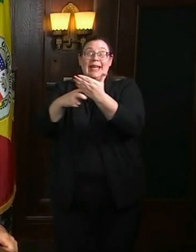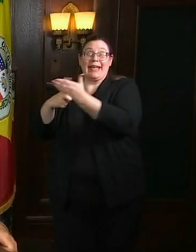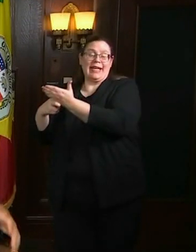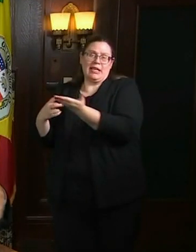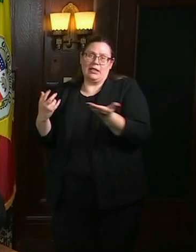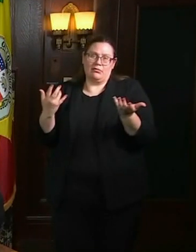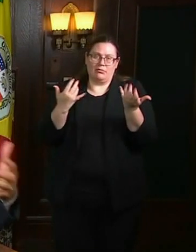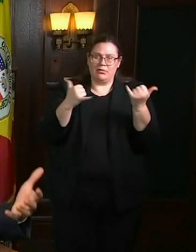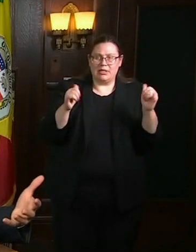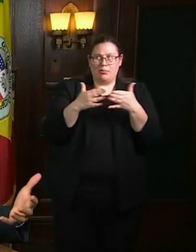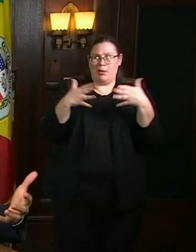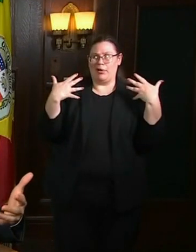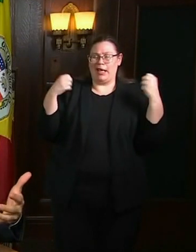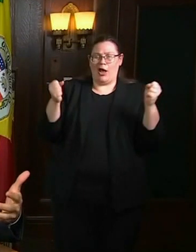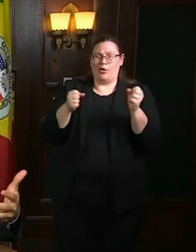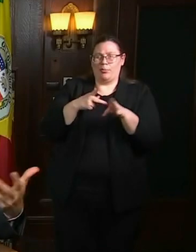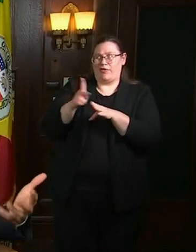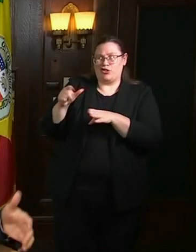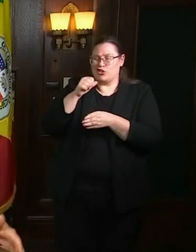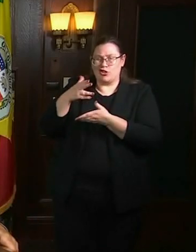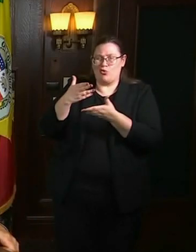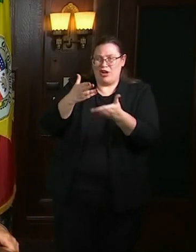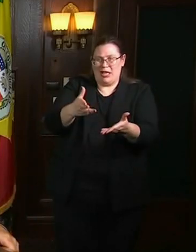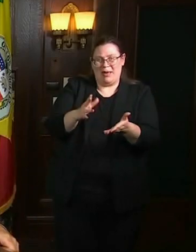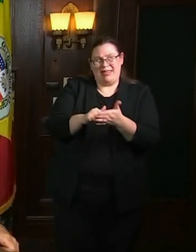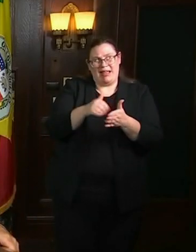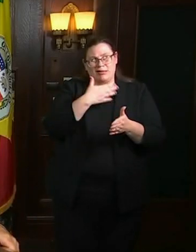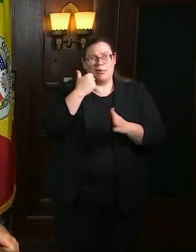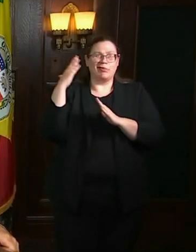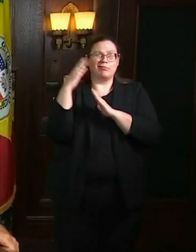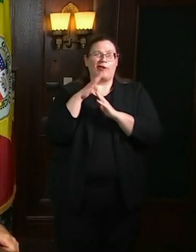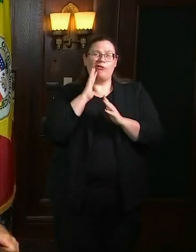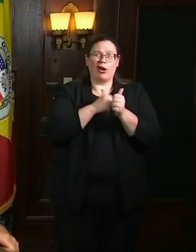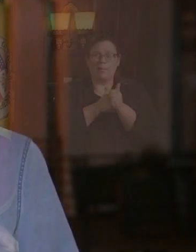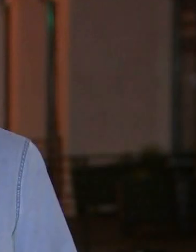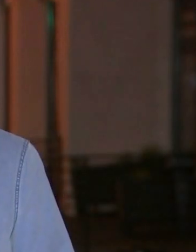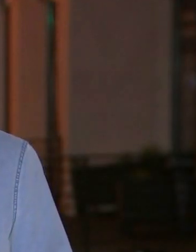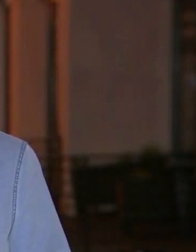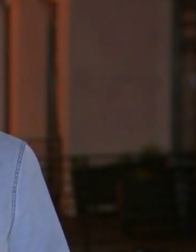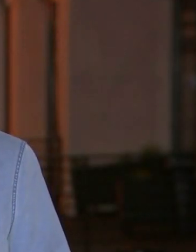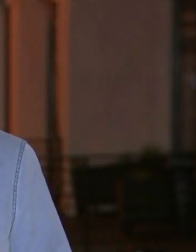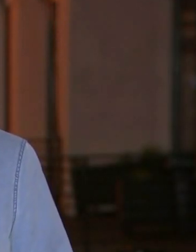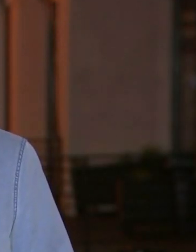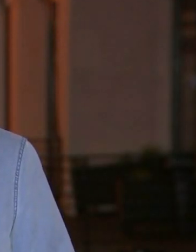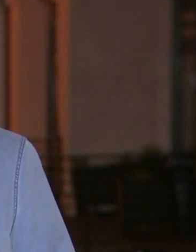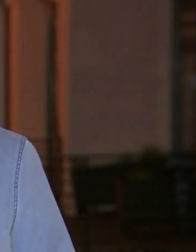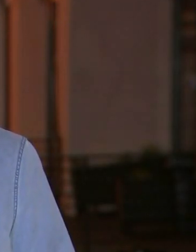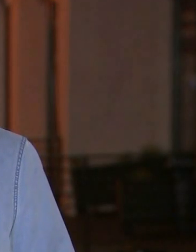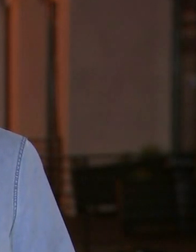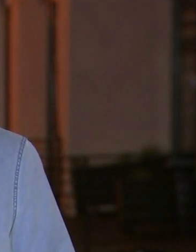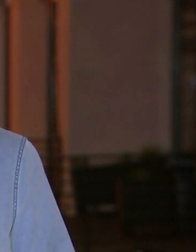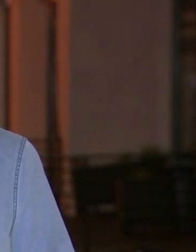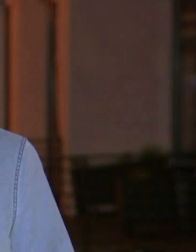THAT WOULD NOT BE SOMETHING THAT PUBLIC HEALTH OFFICIALS RECOMMEND AS THE BEST WAY TO GET